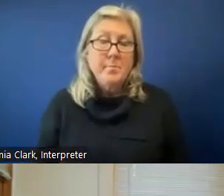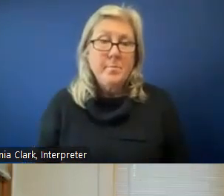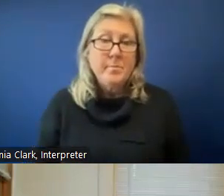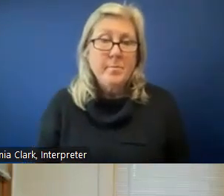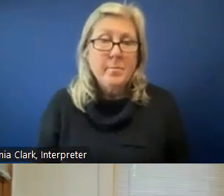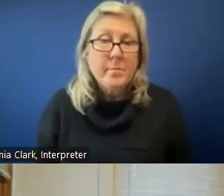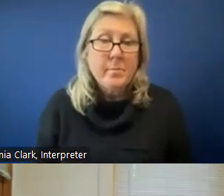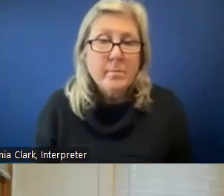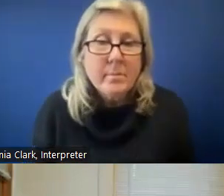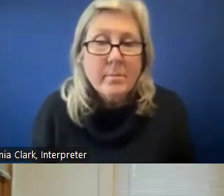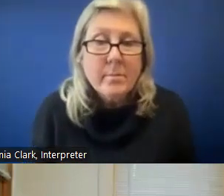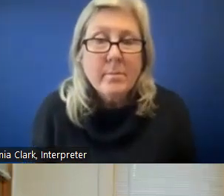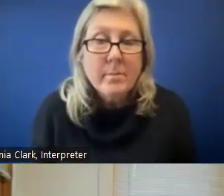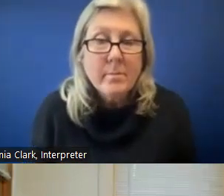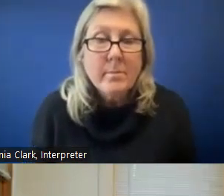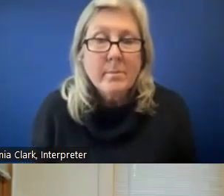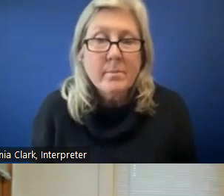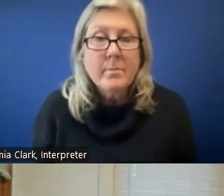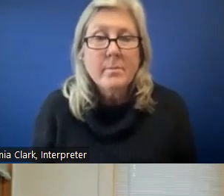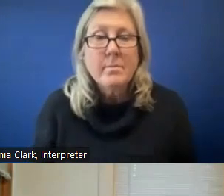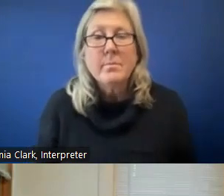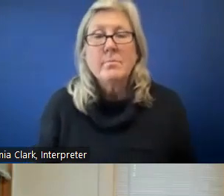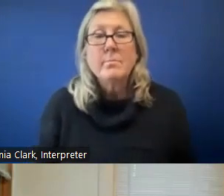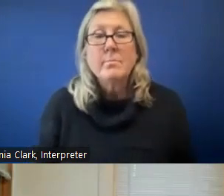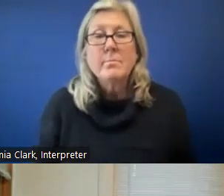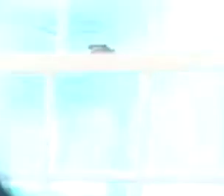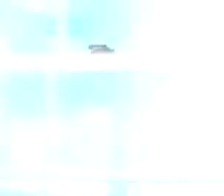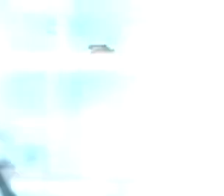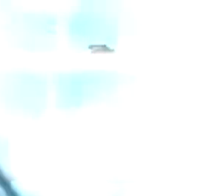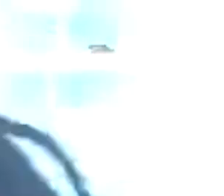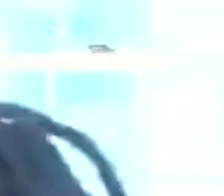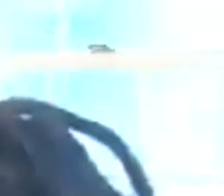I'm here. >> OK.